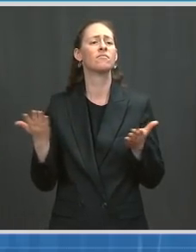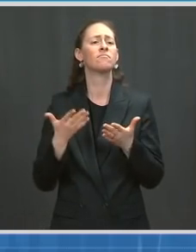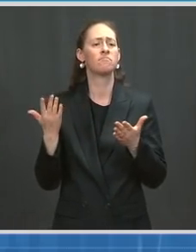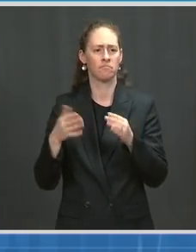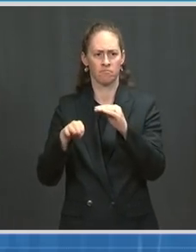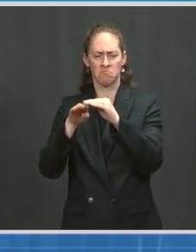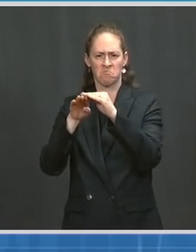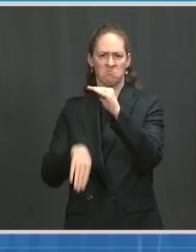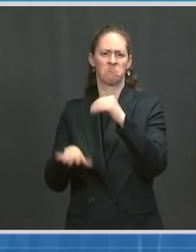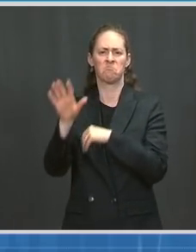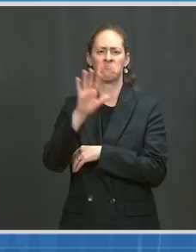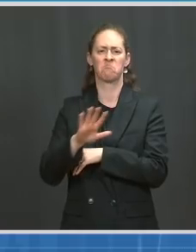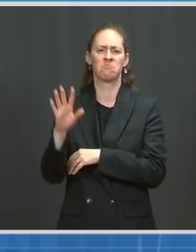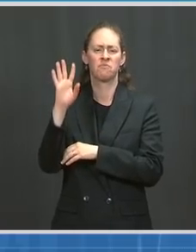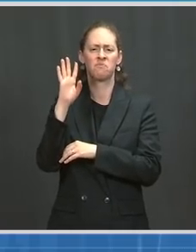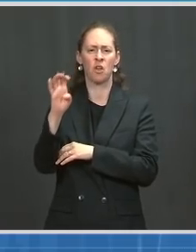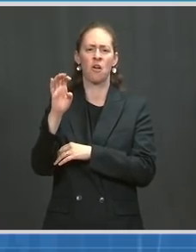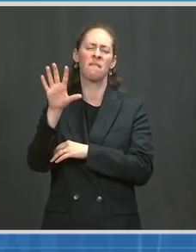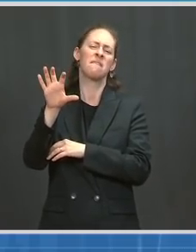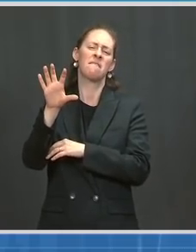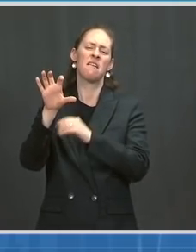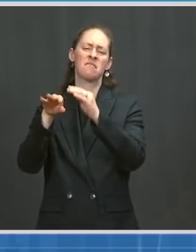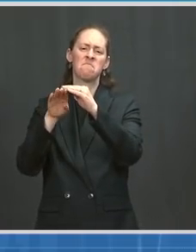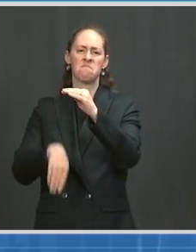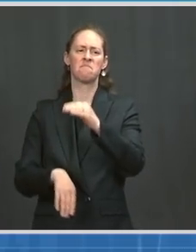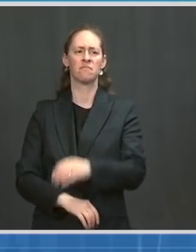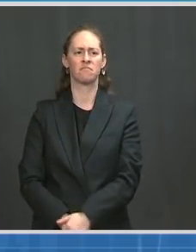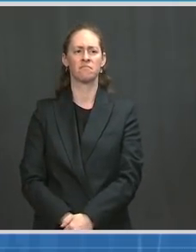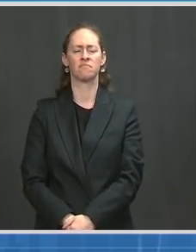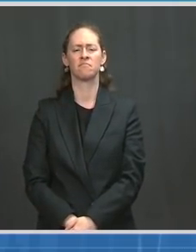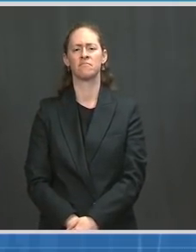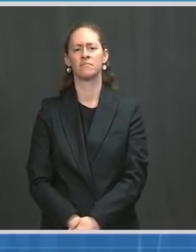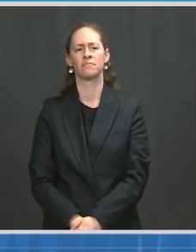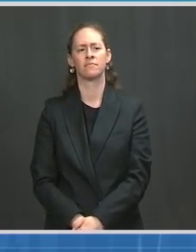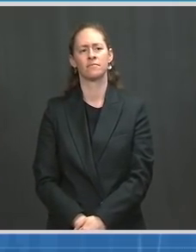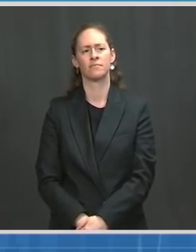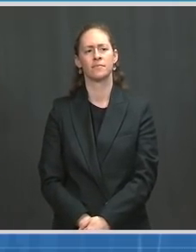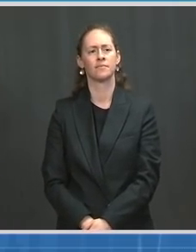At the start of each briefing over the past few weeks, I've shared with you a snapshot of the data